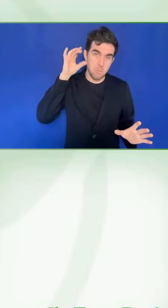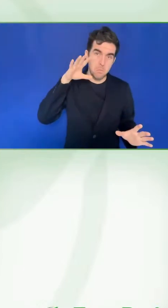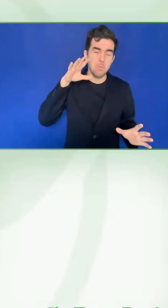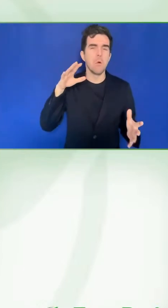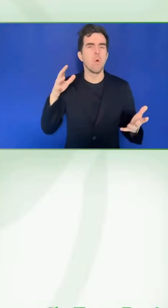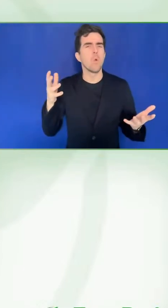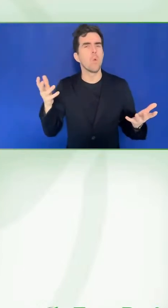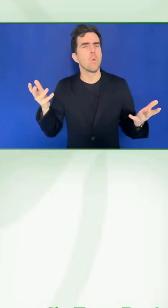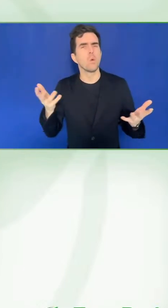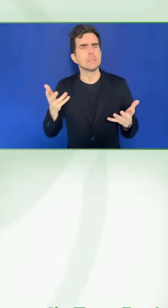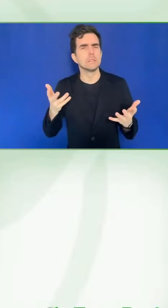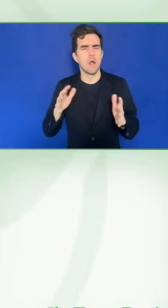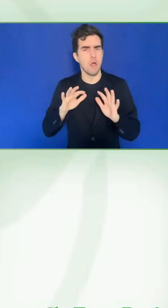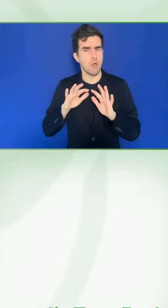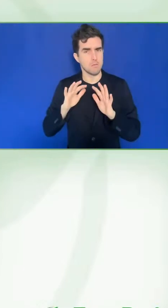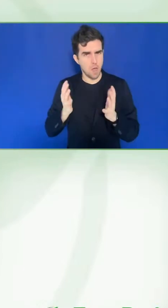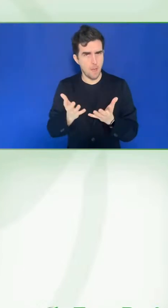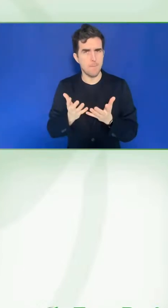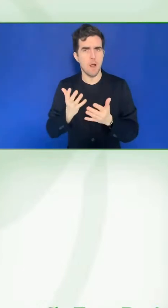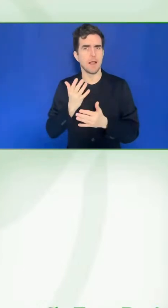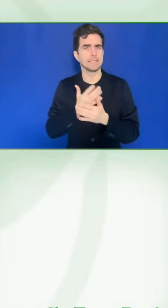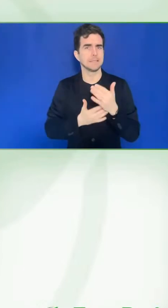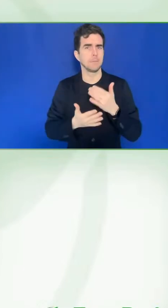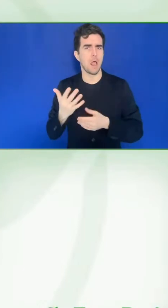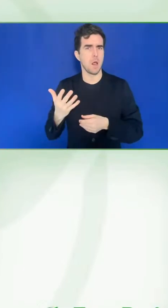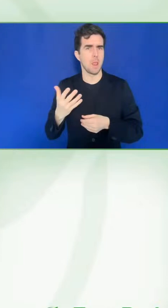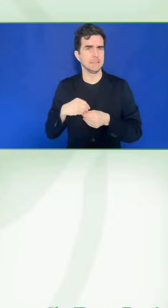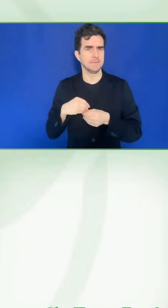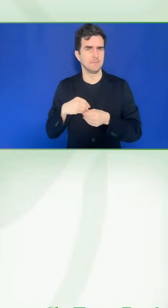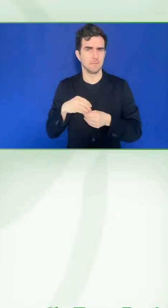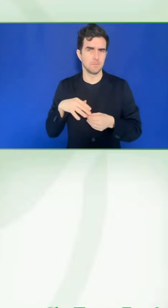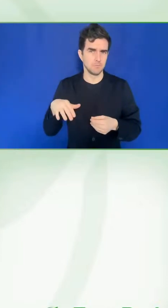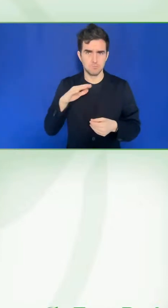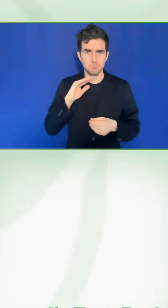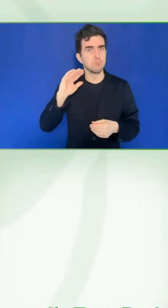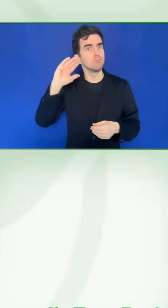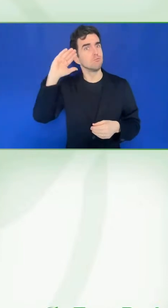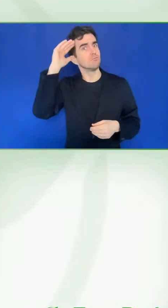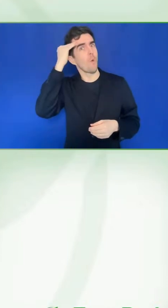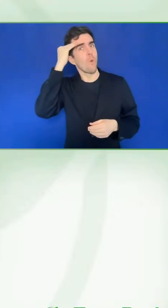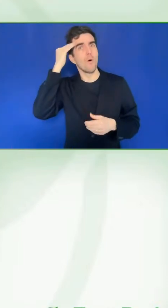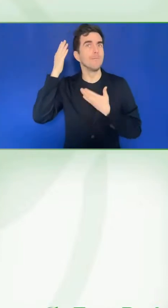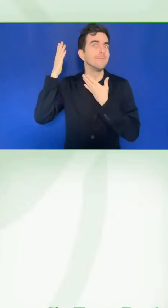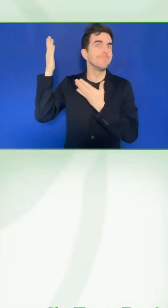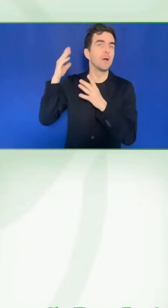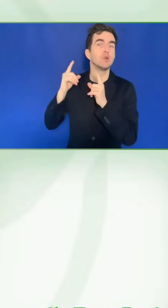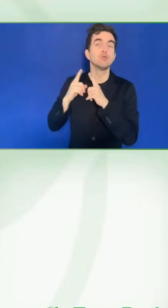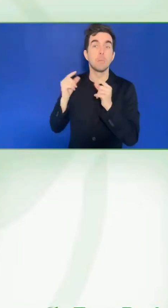innovation with a disability inclusion in Japan, and as a moderator, I will take the